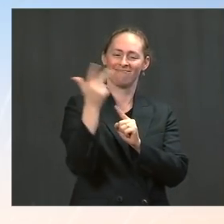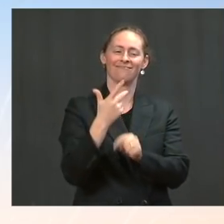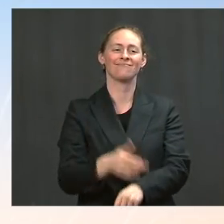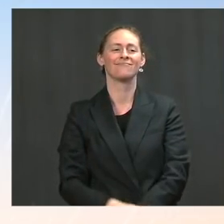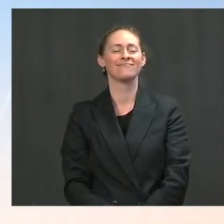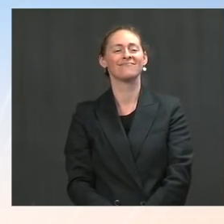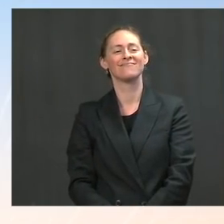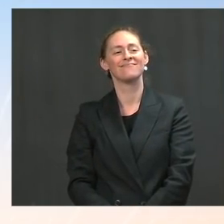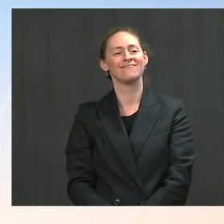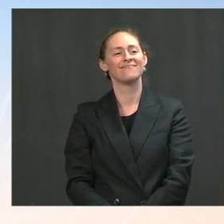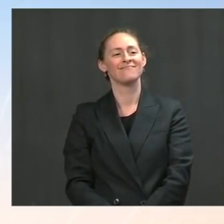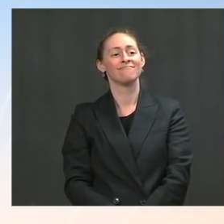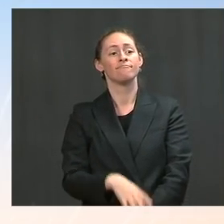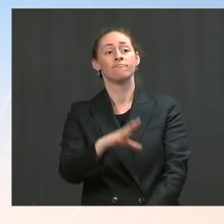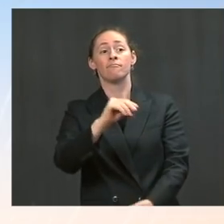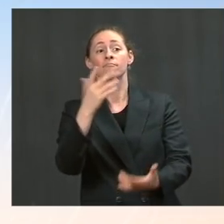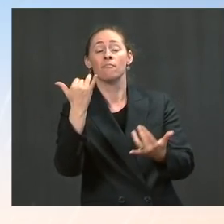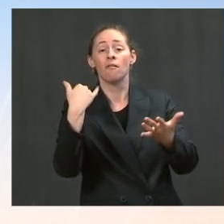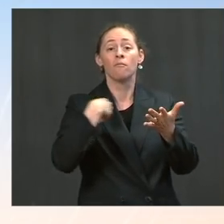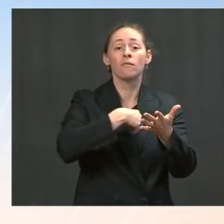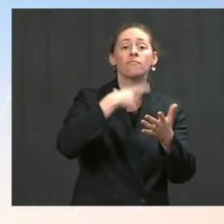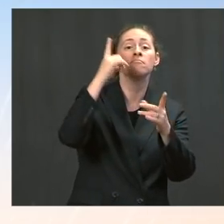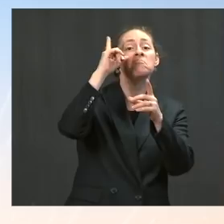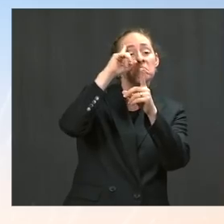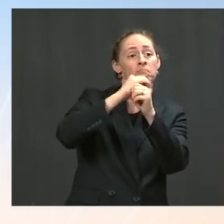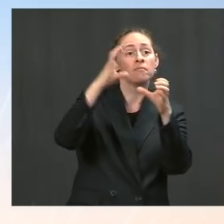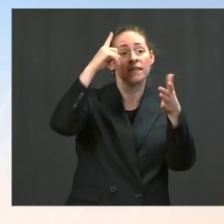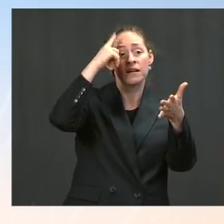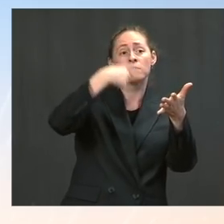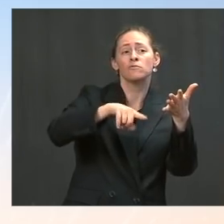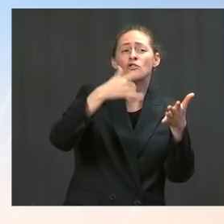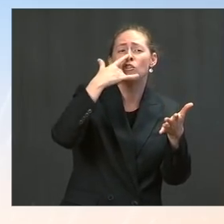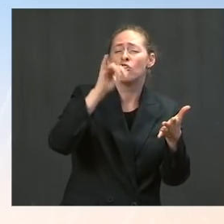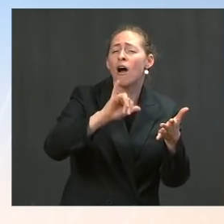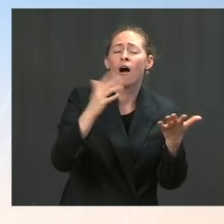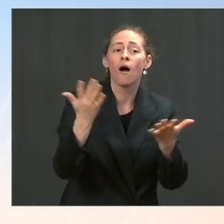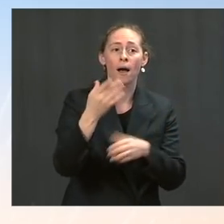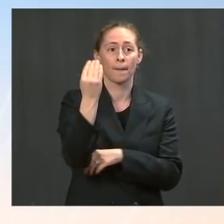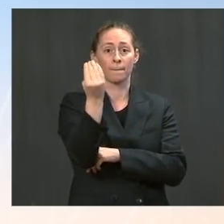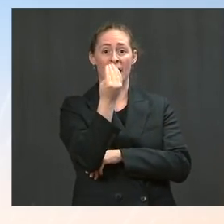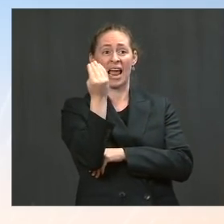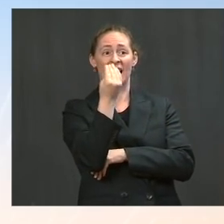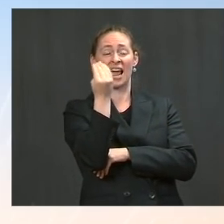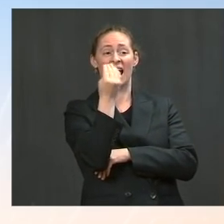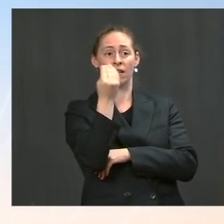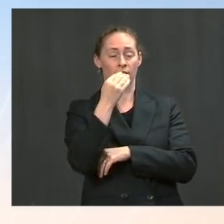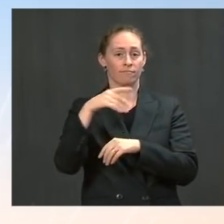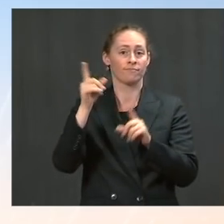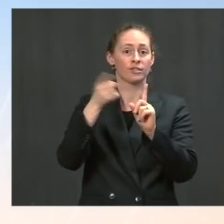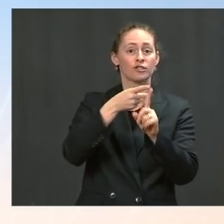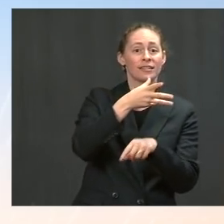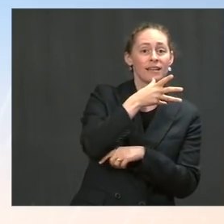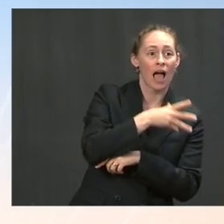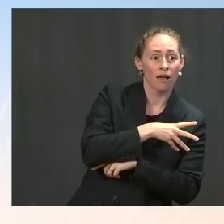Finally, a quick week ahead: On Monday, the President and the First Lady will welcome Their Majesties King Abdullah II and Queen Rania of Jordan, and His Royal Highness Crown